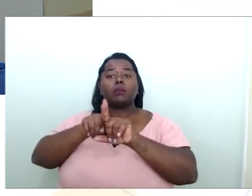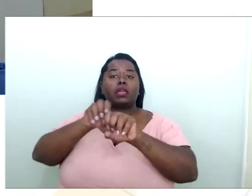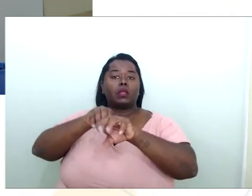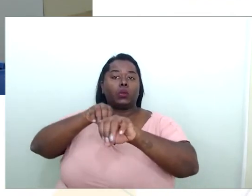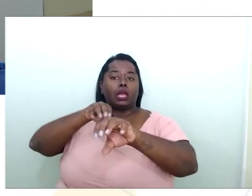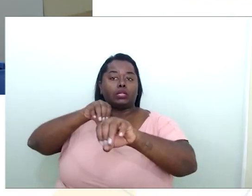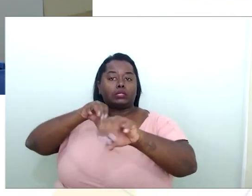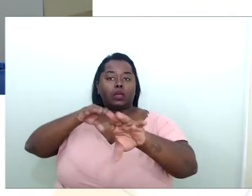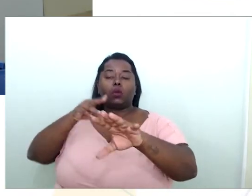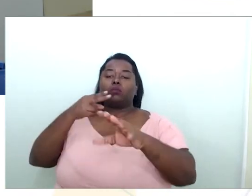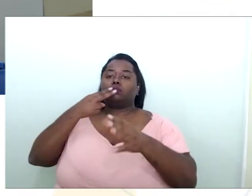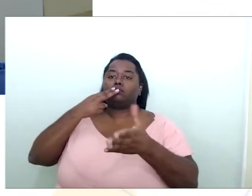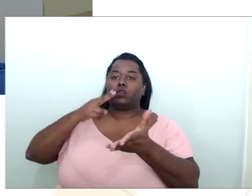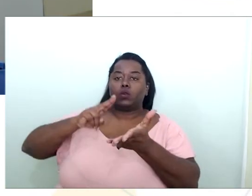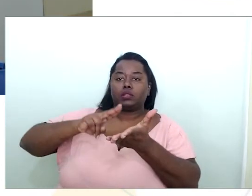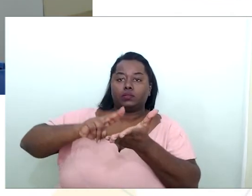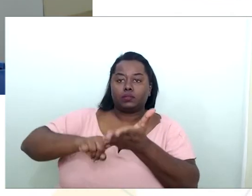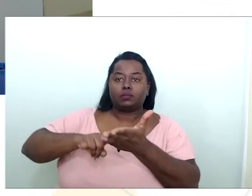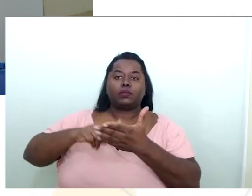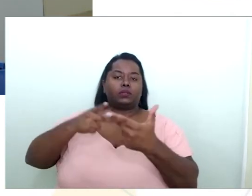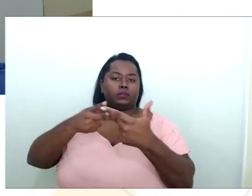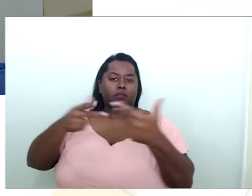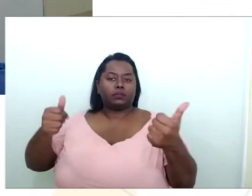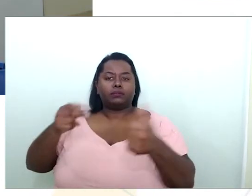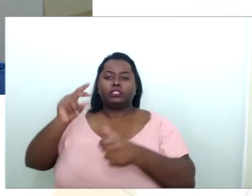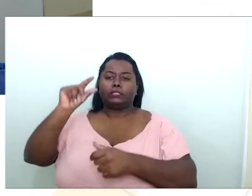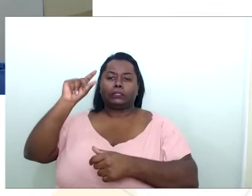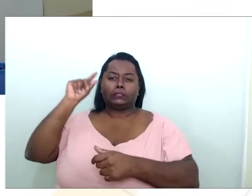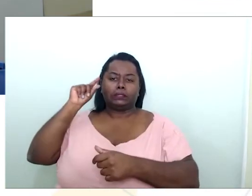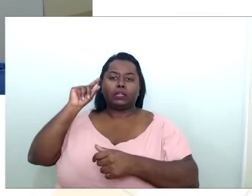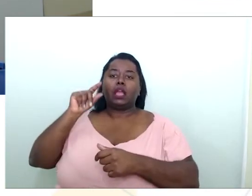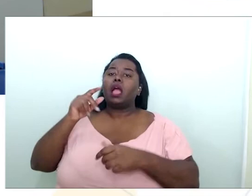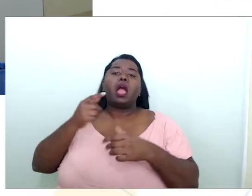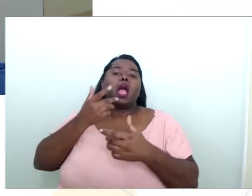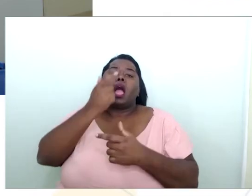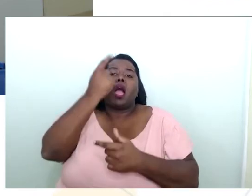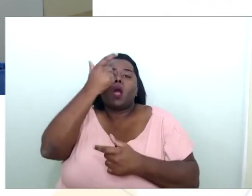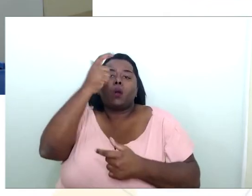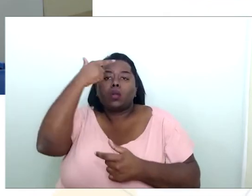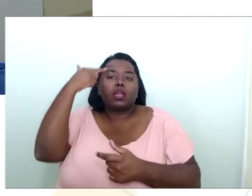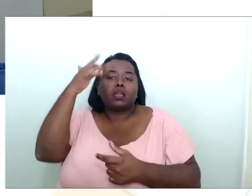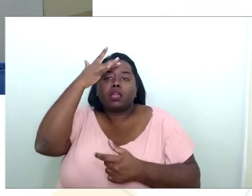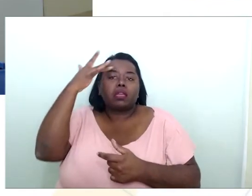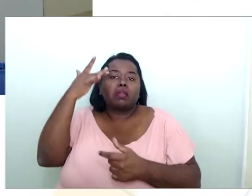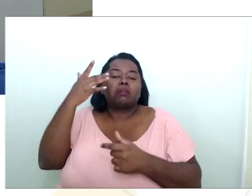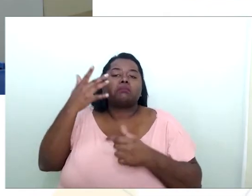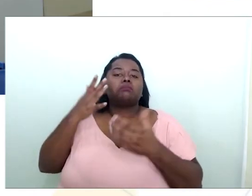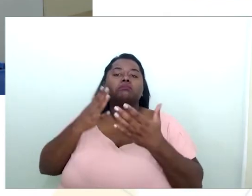time so somebody just flunked an idea called remote education in the event of